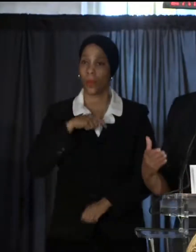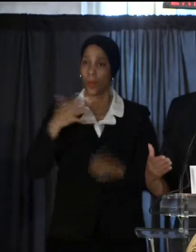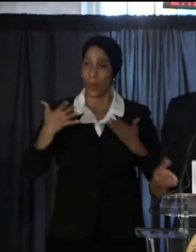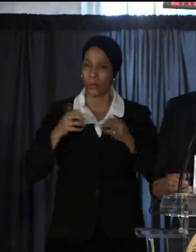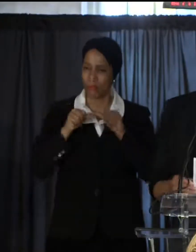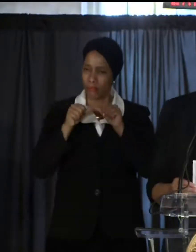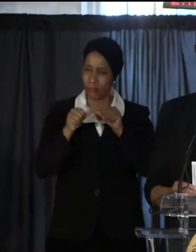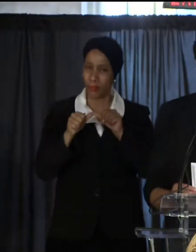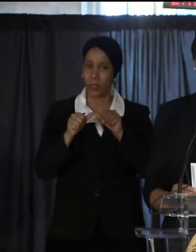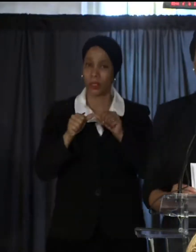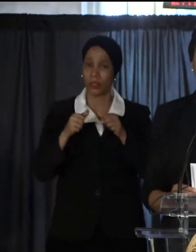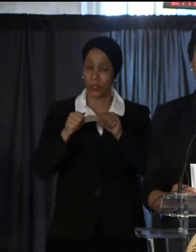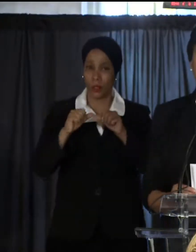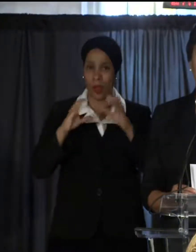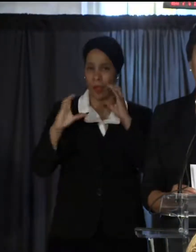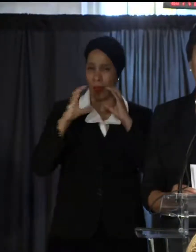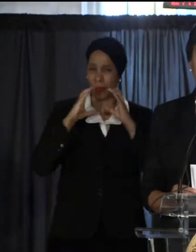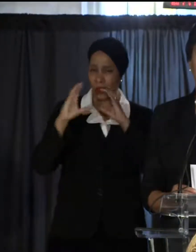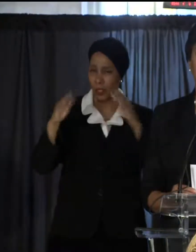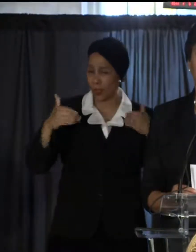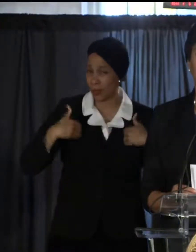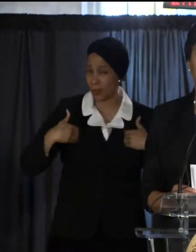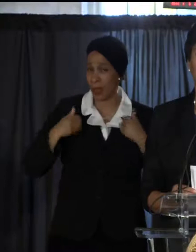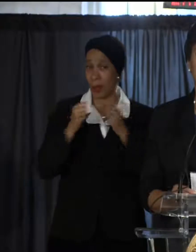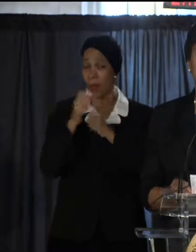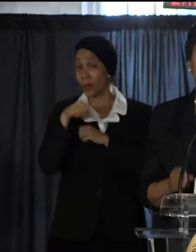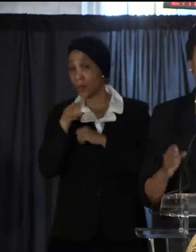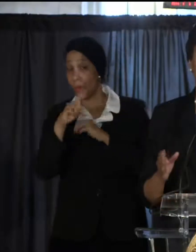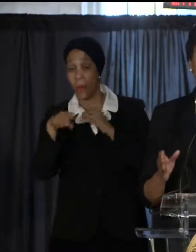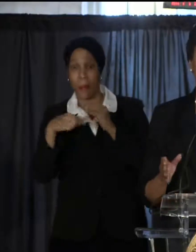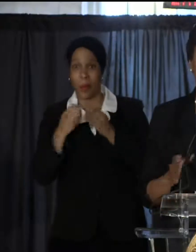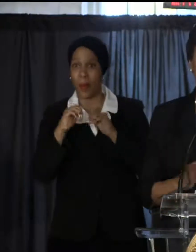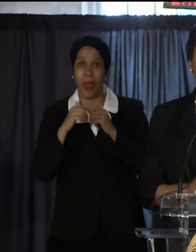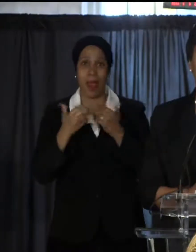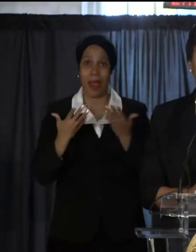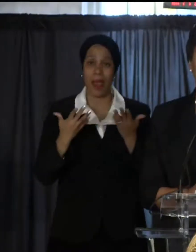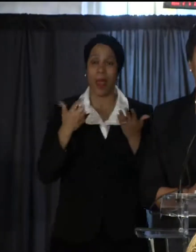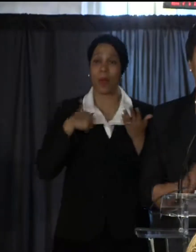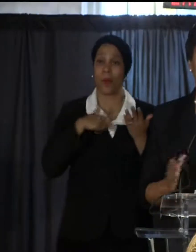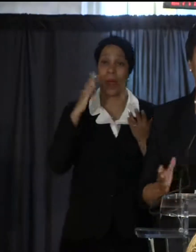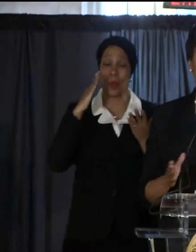TO HAVE CONVERSATIONS WITH YOU ABOUT HOW WE WILL ADVANCE OUR